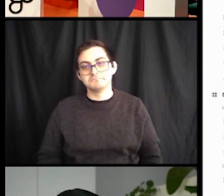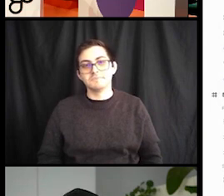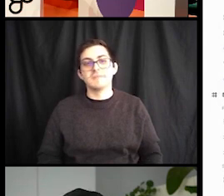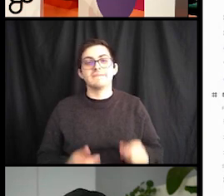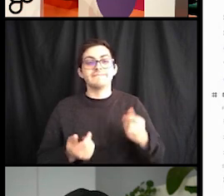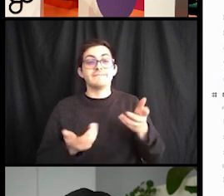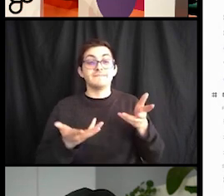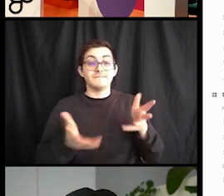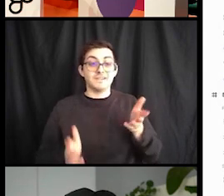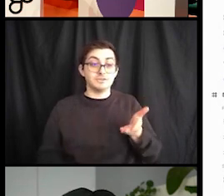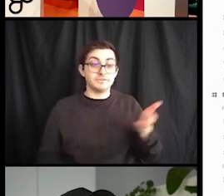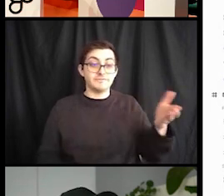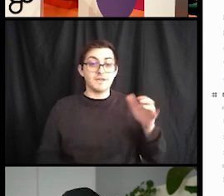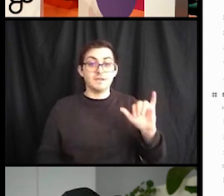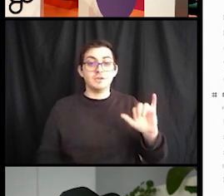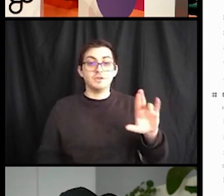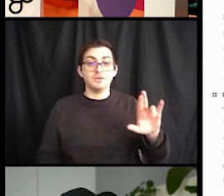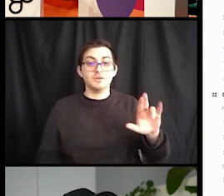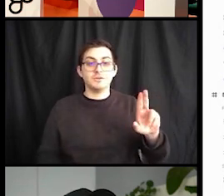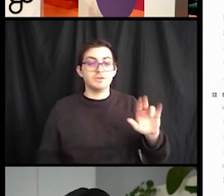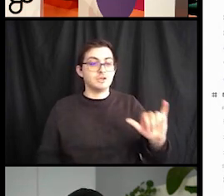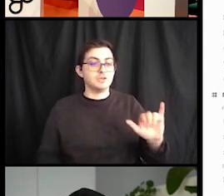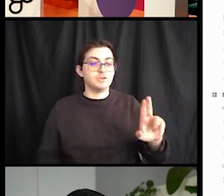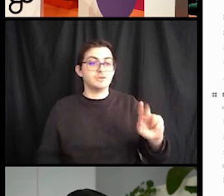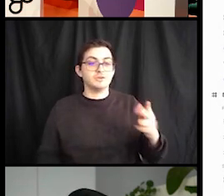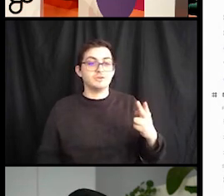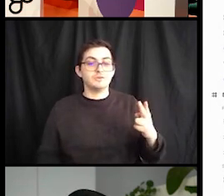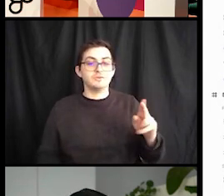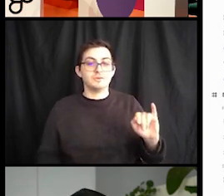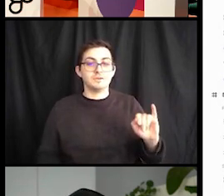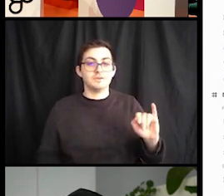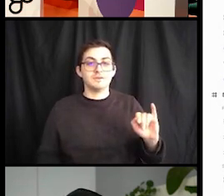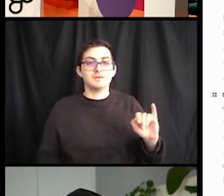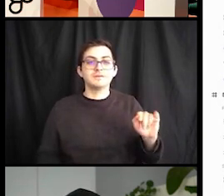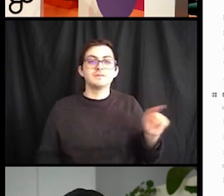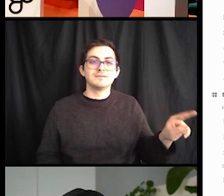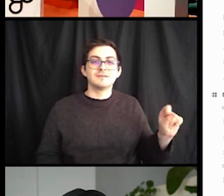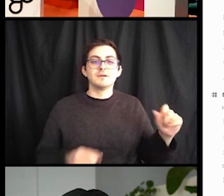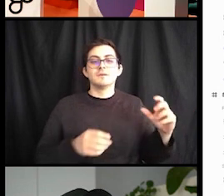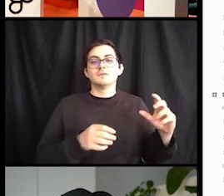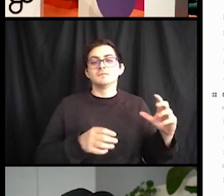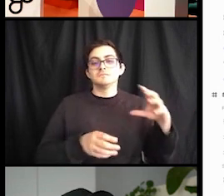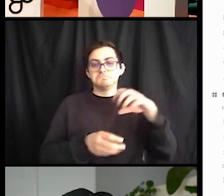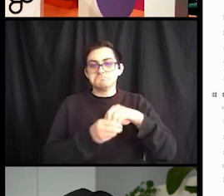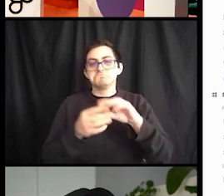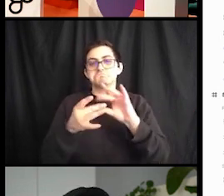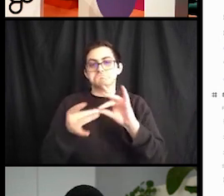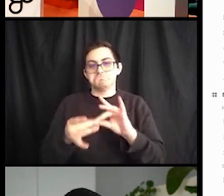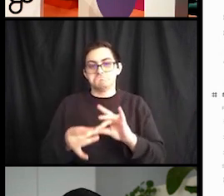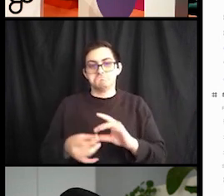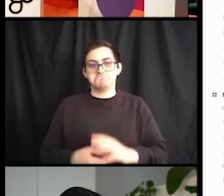All right and while we're waiting for Yuhki, I can mention that commenting is actually separate your branch. So you don't need to worry about all the discussions